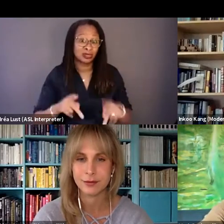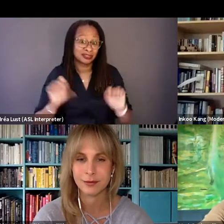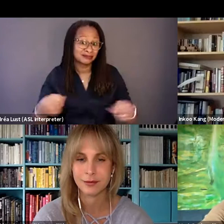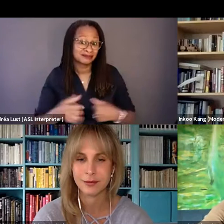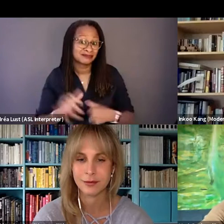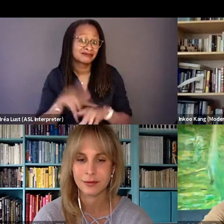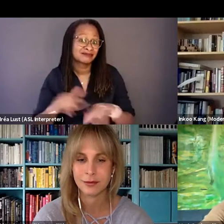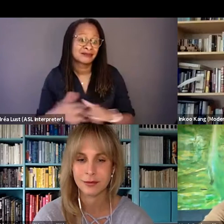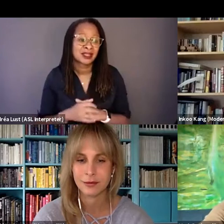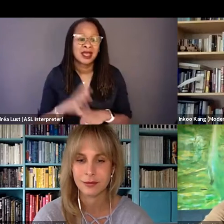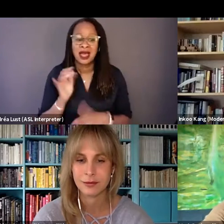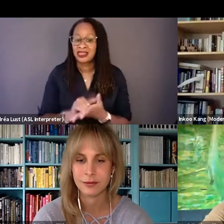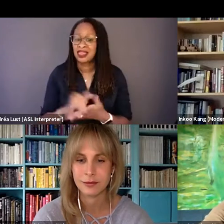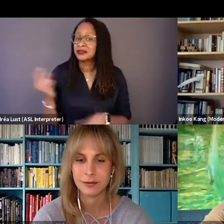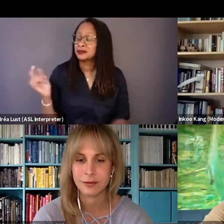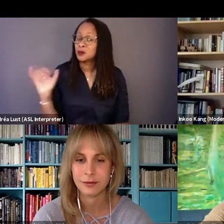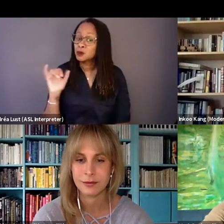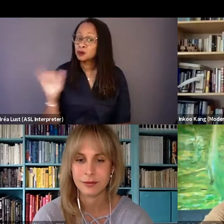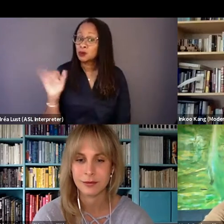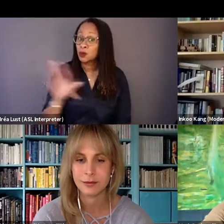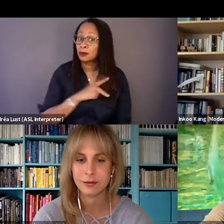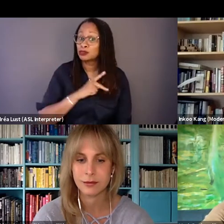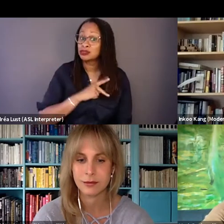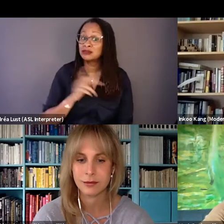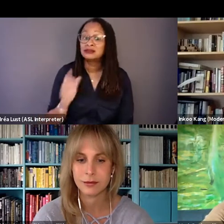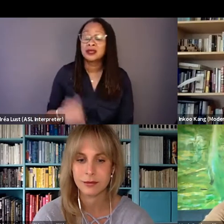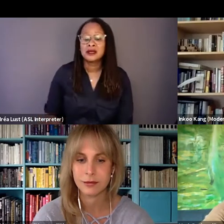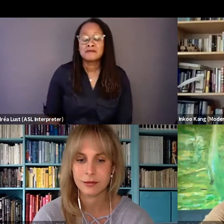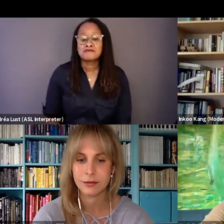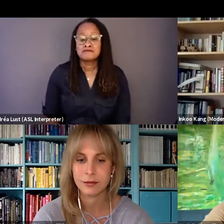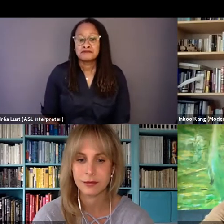And that was also, I think, a huge part of the feeling